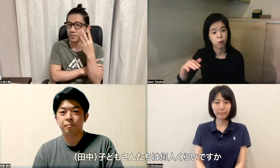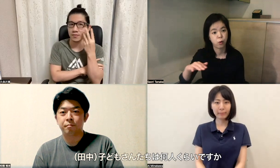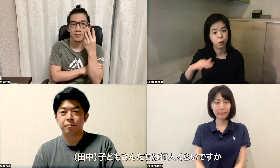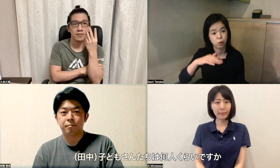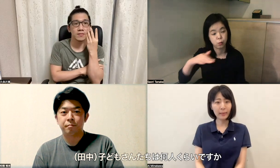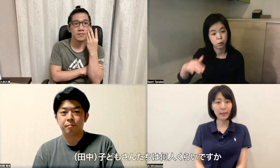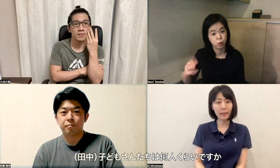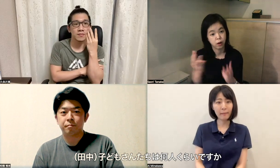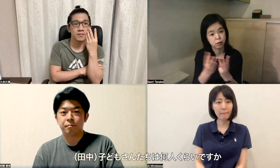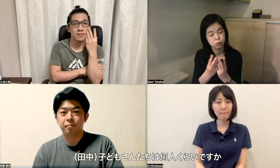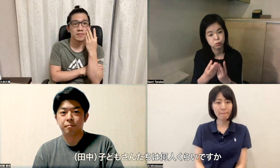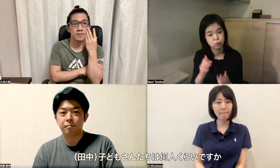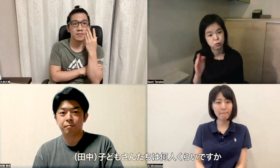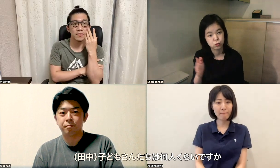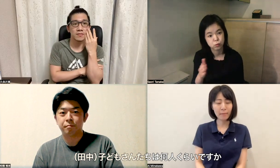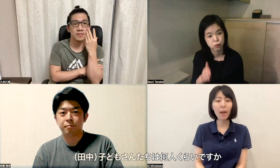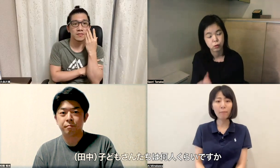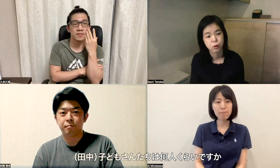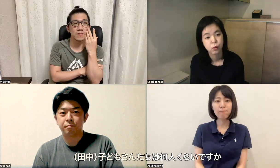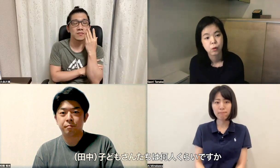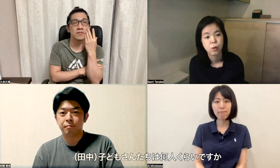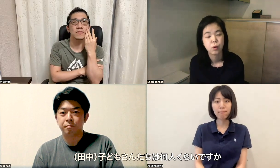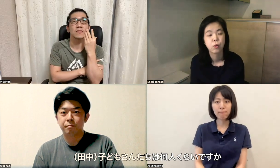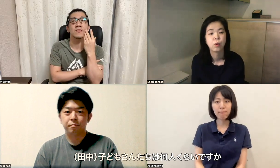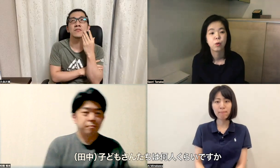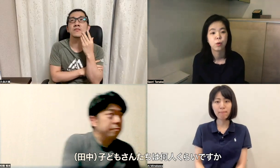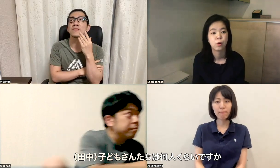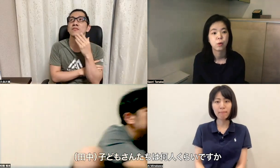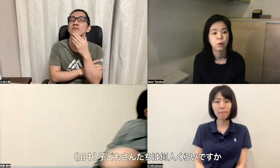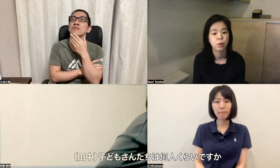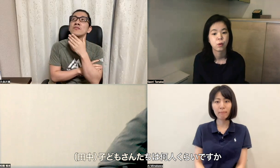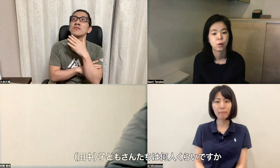(ST) How many children are learning there?